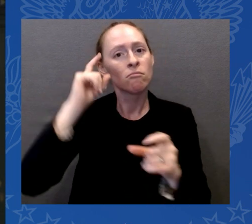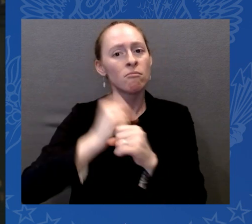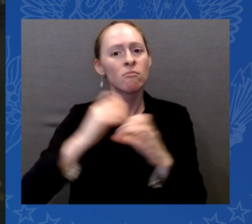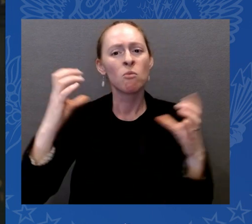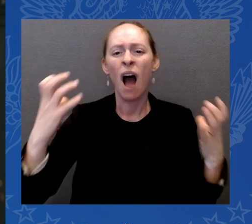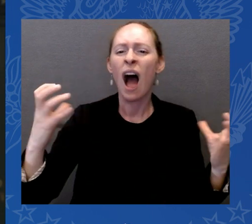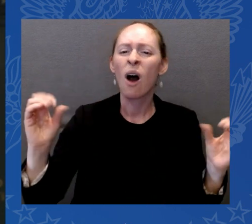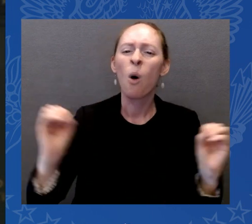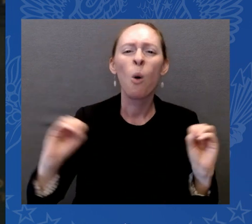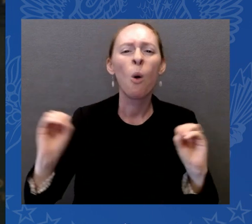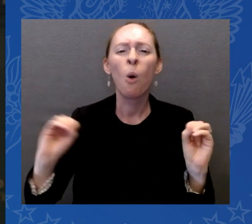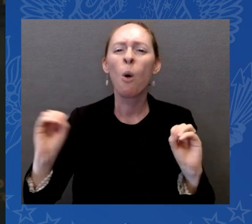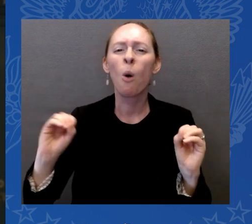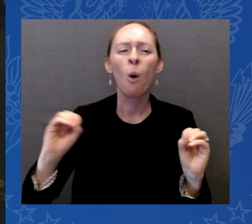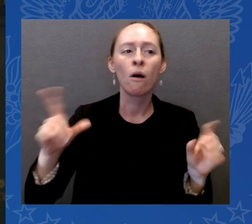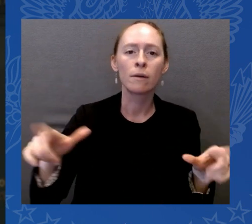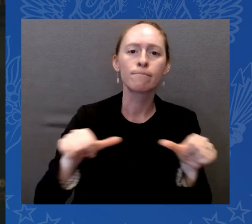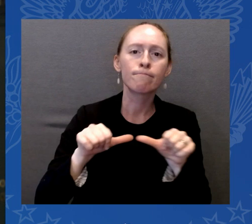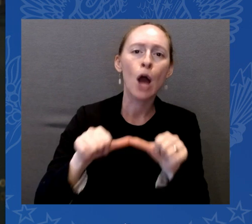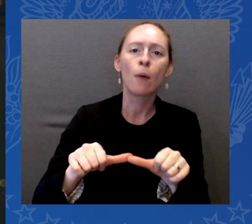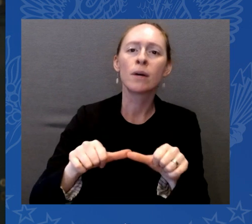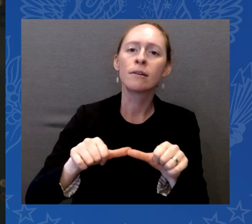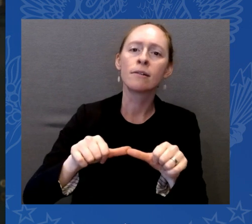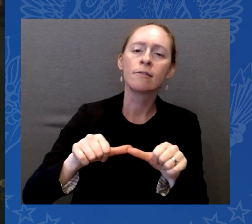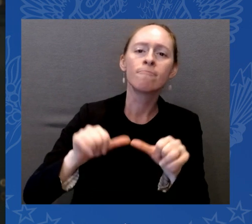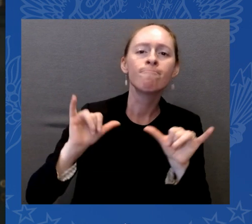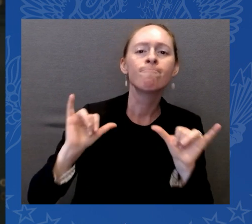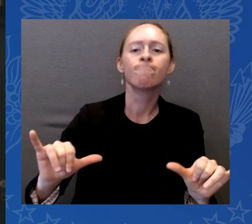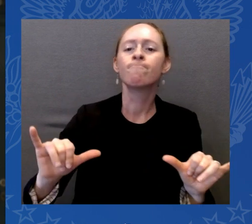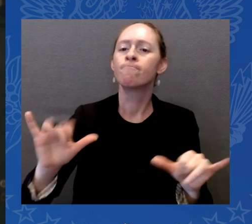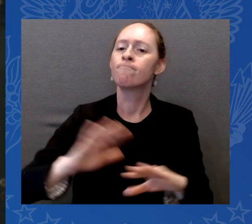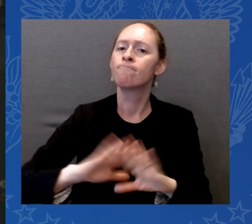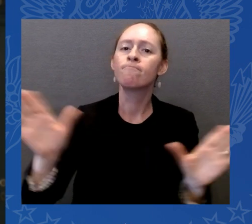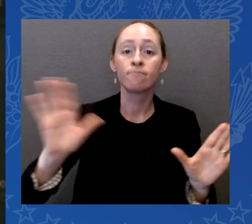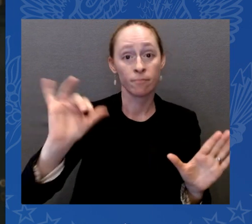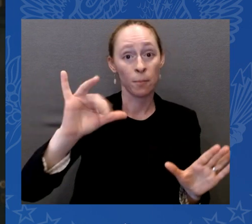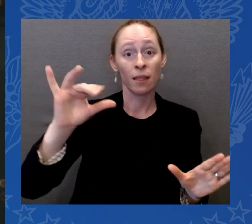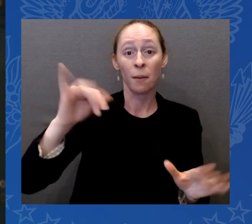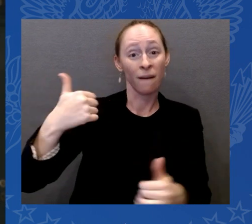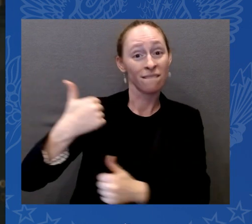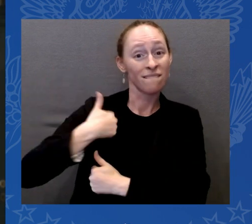That includes veterans' benefits, Pell Grants, everything else. Look it up. It's hard to believe.